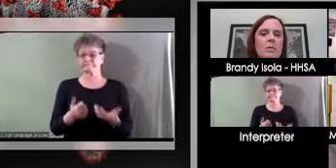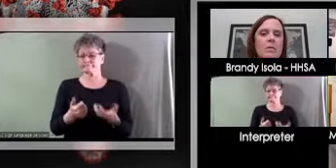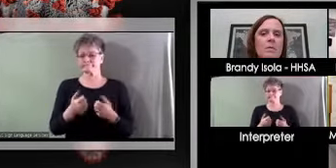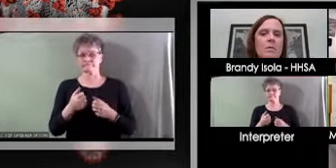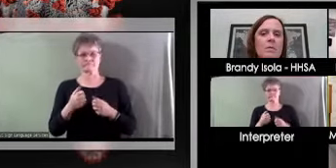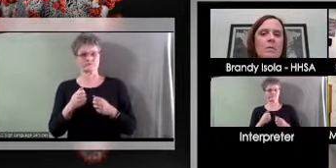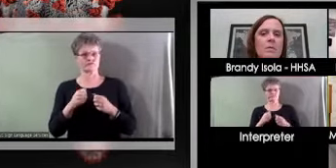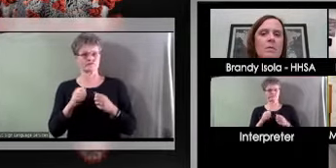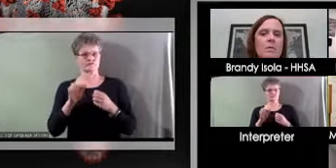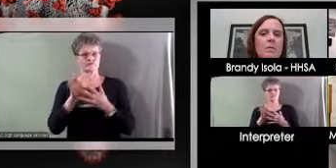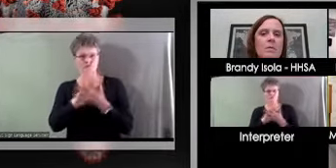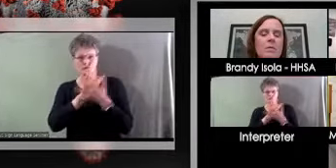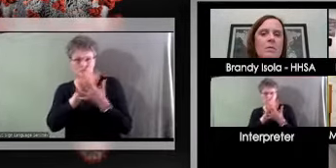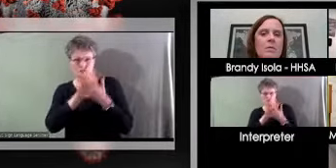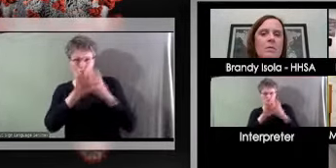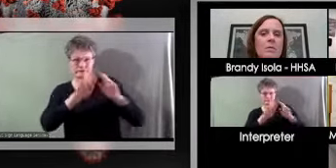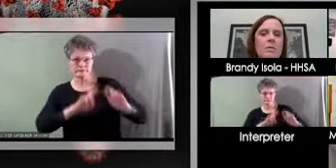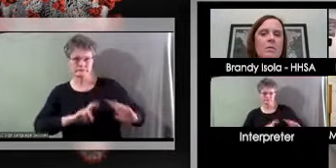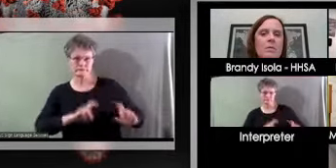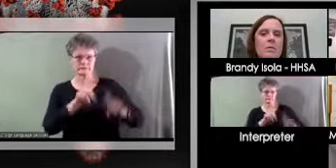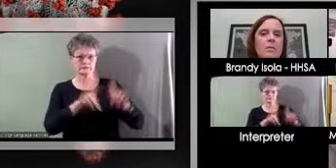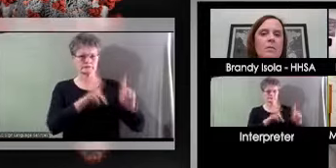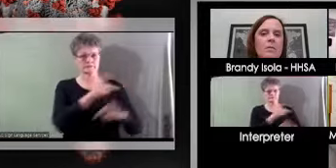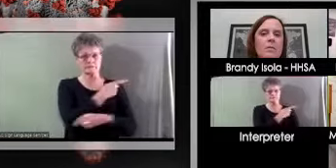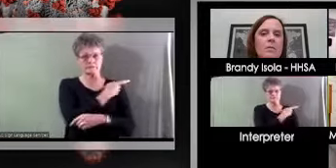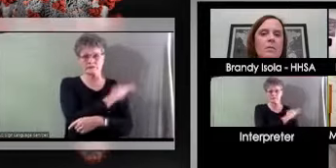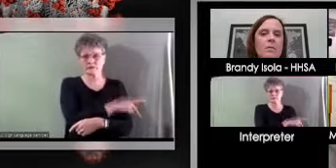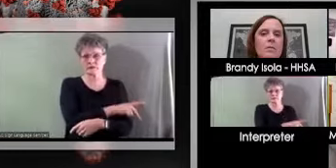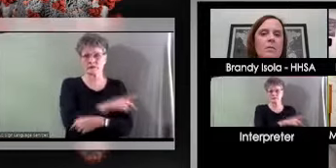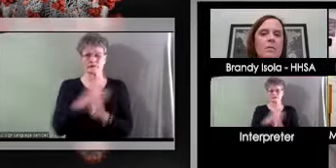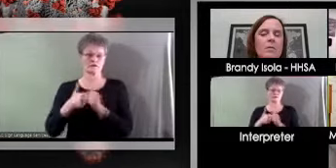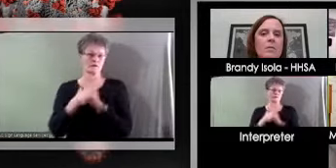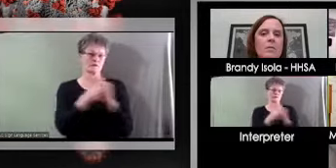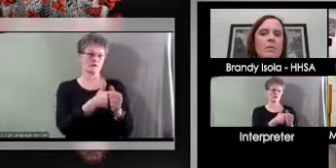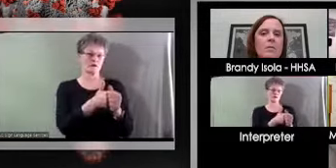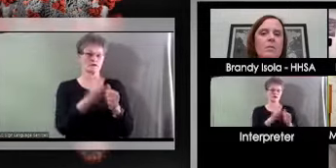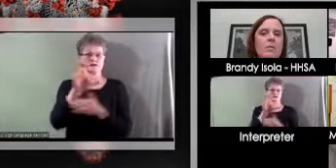per CDC guidelines, continuing our no visitor policy and